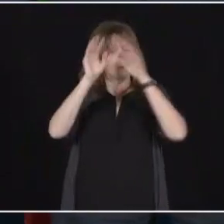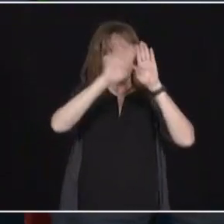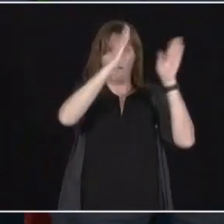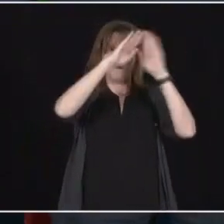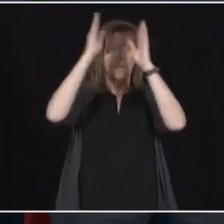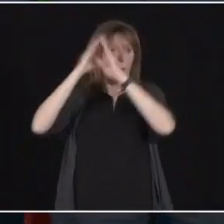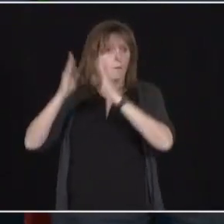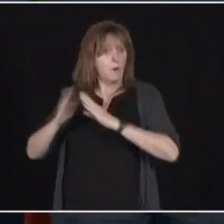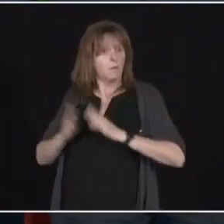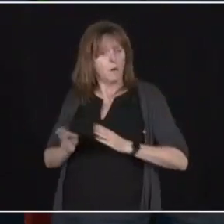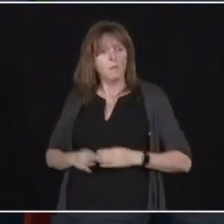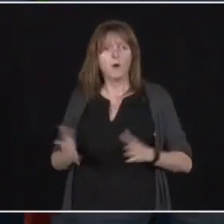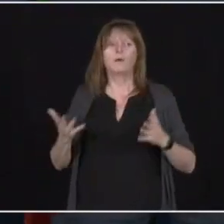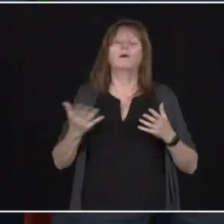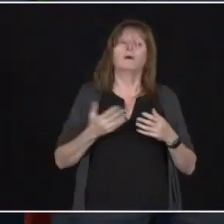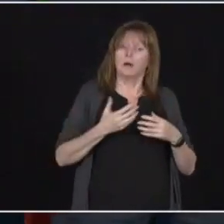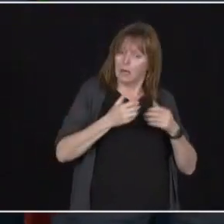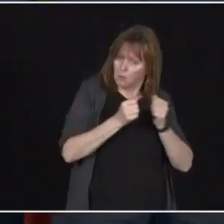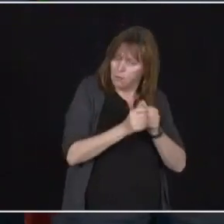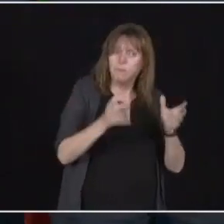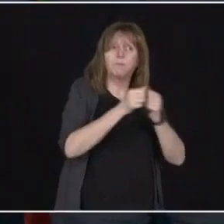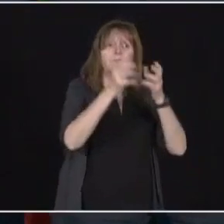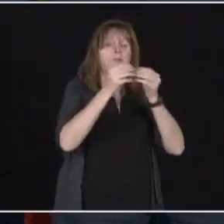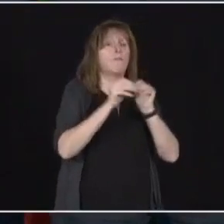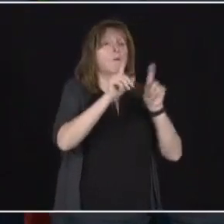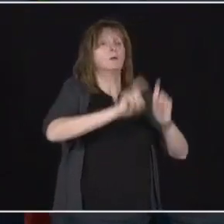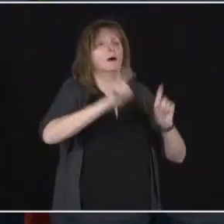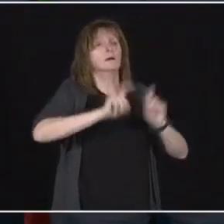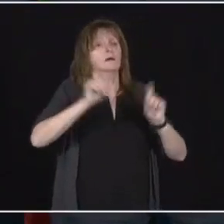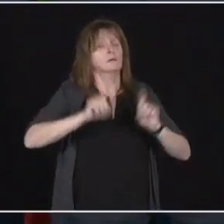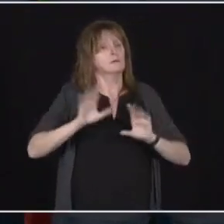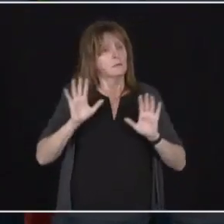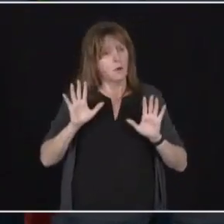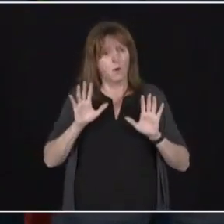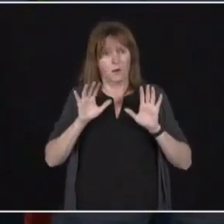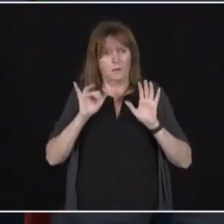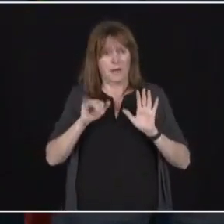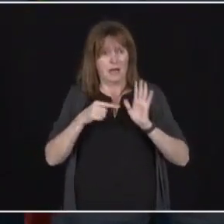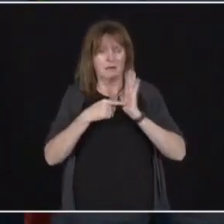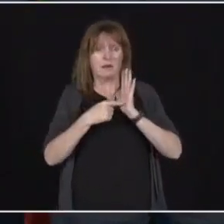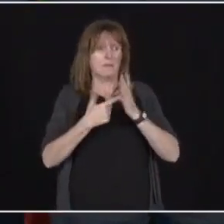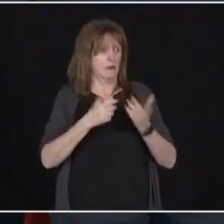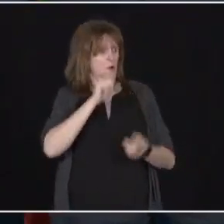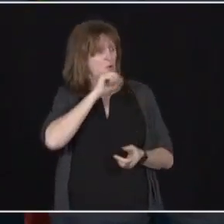both by the numbers of facilities we have two receive the test, but also to do the testing itself.